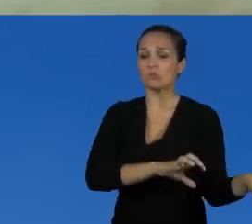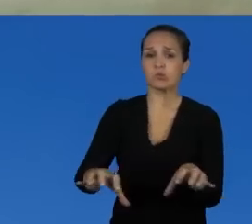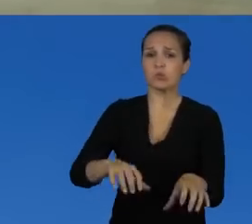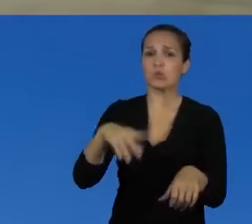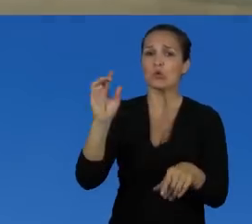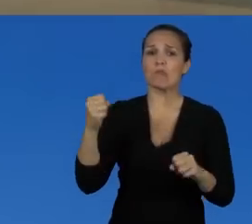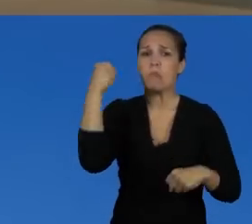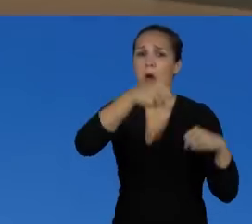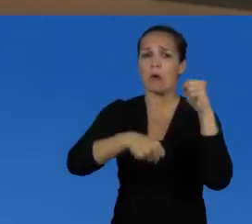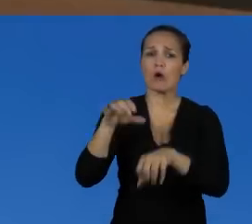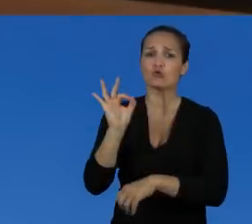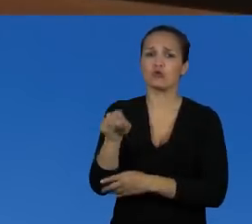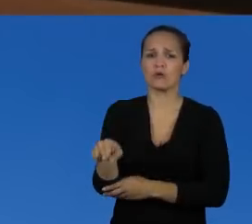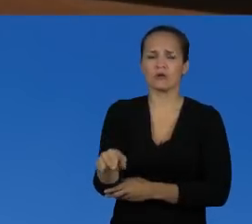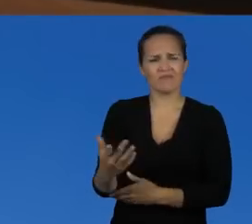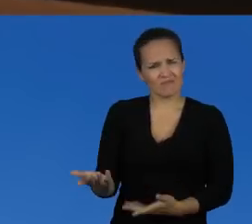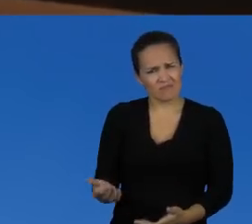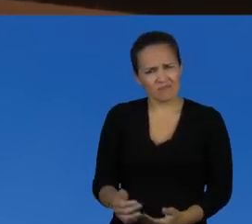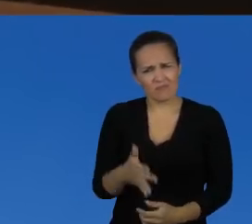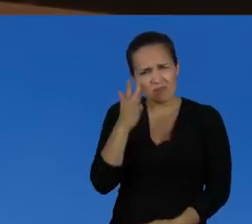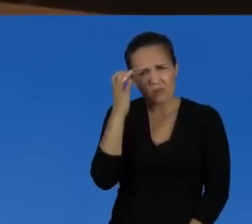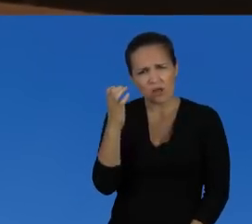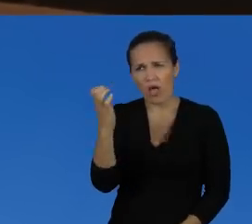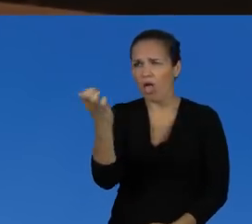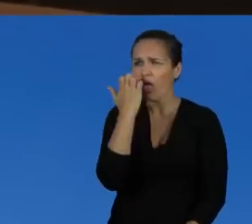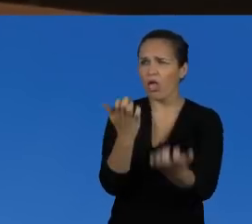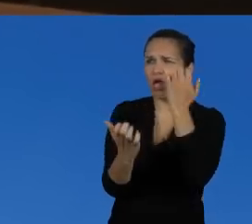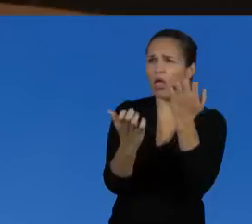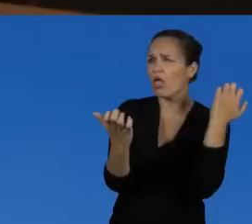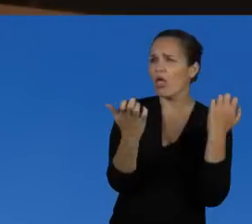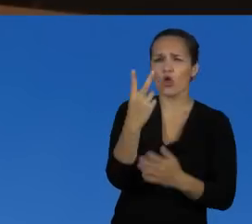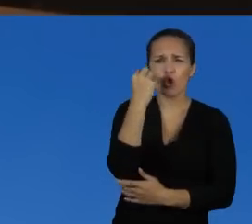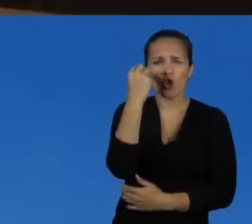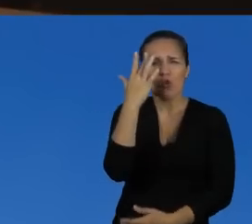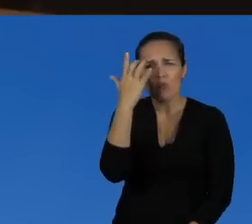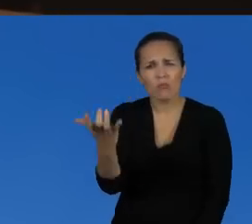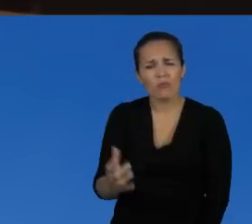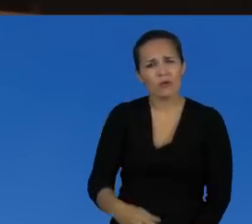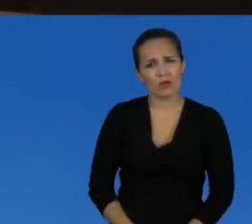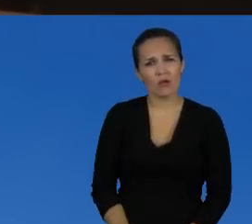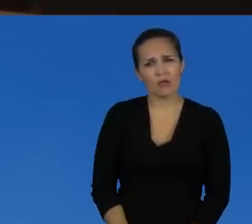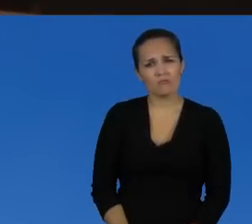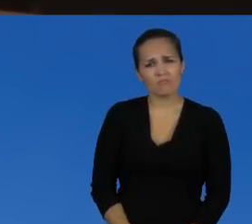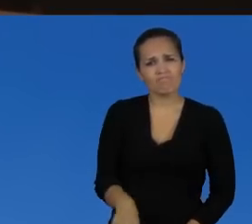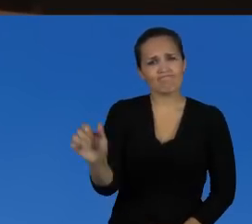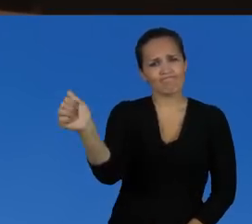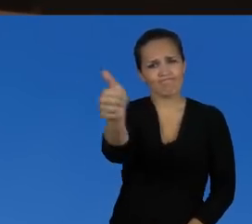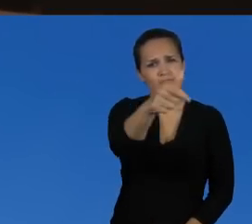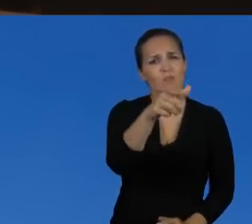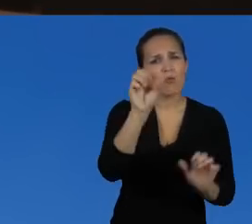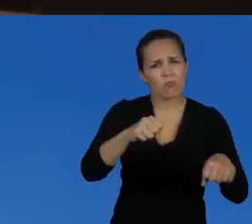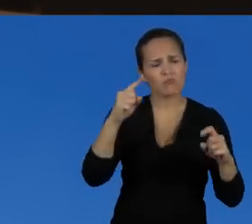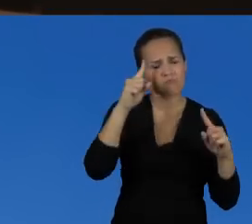We all have the possibility to recognize where our privilege is.